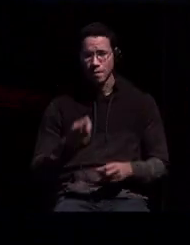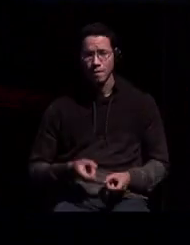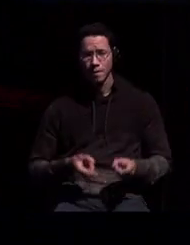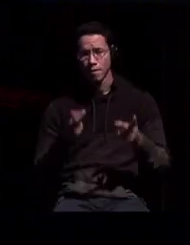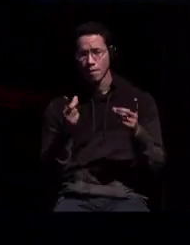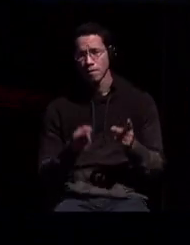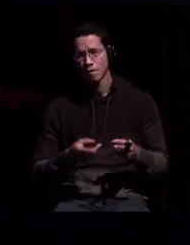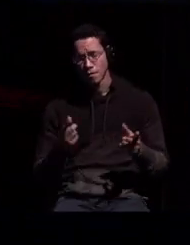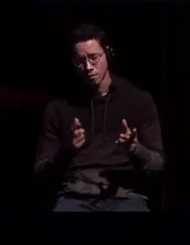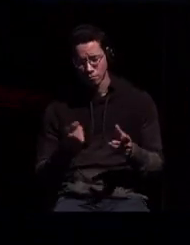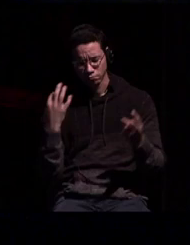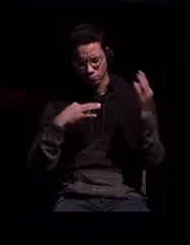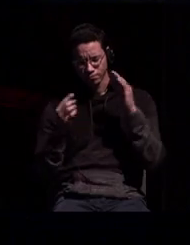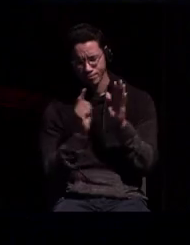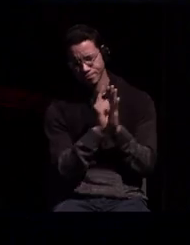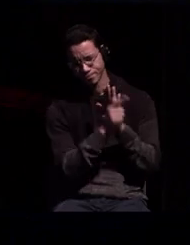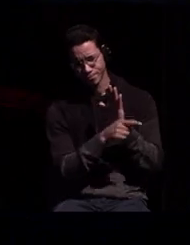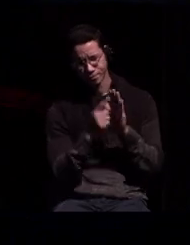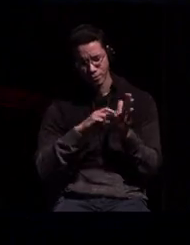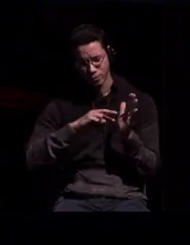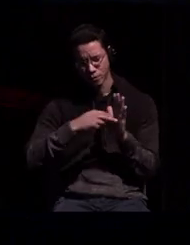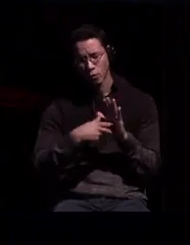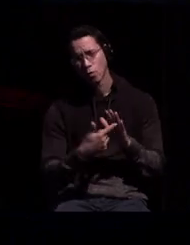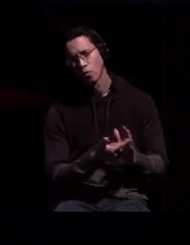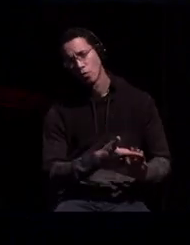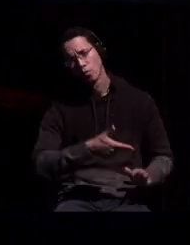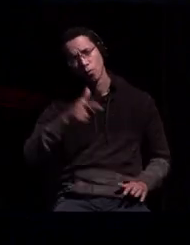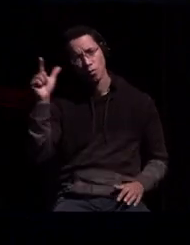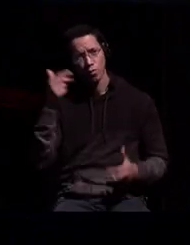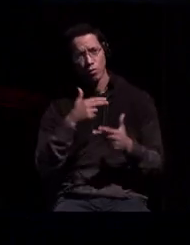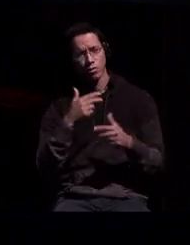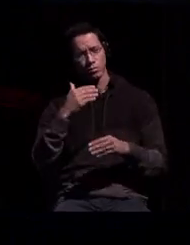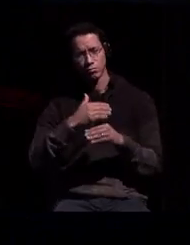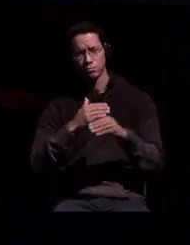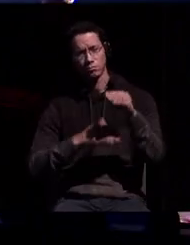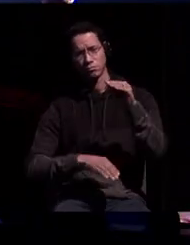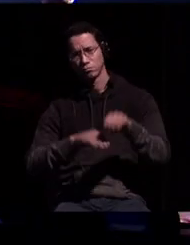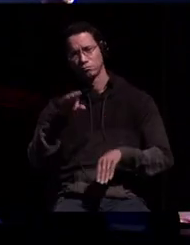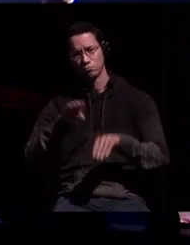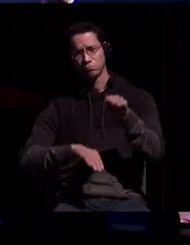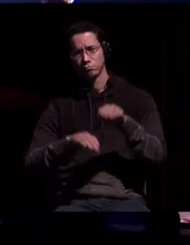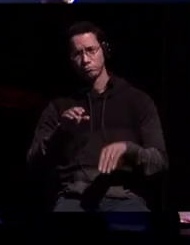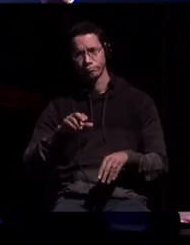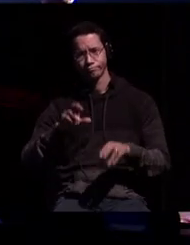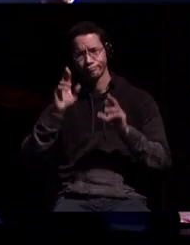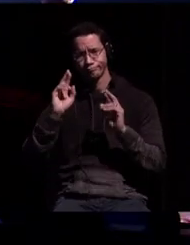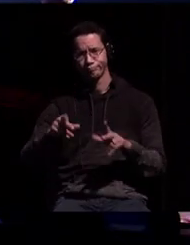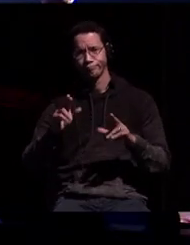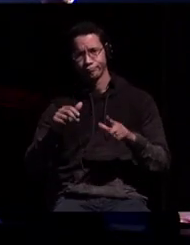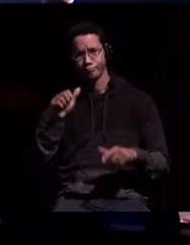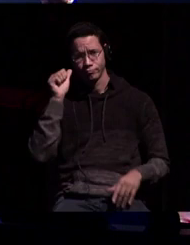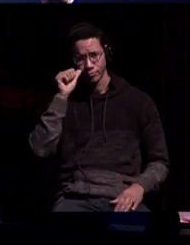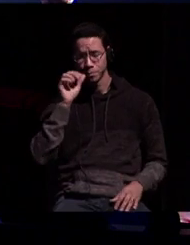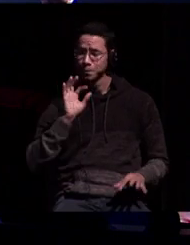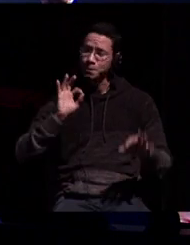violence against women tourism. It is very basic. I’d like to finish with this idea